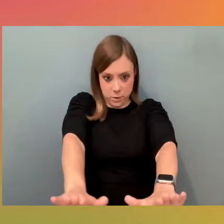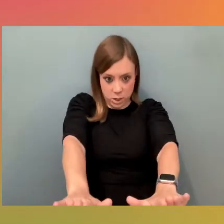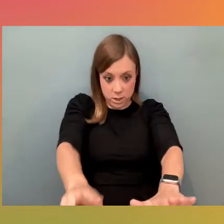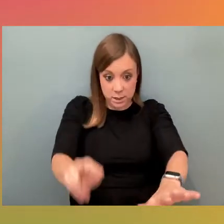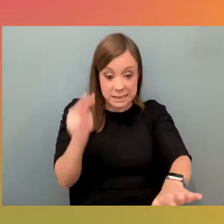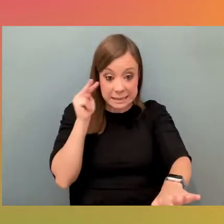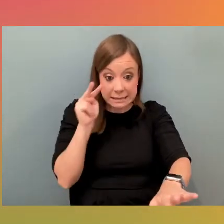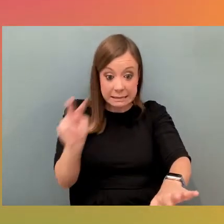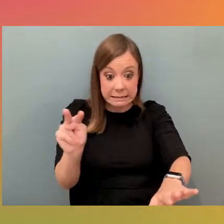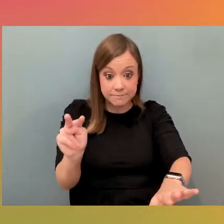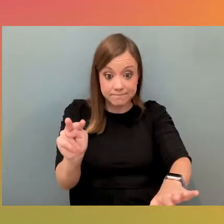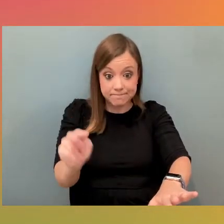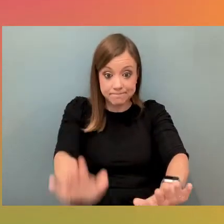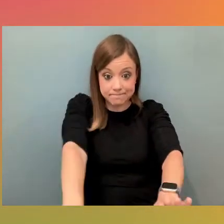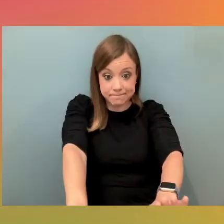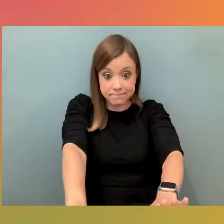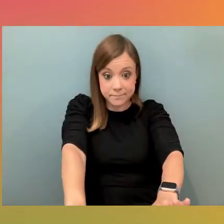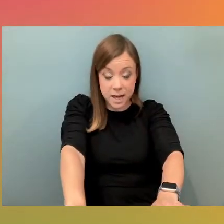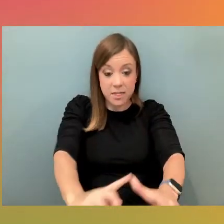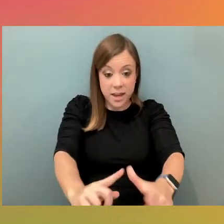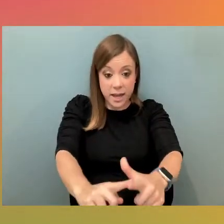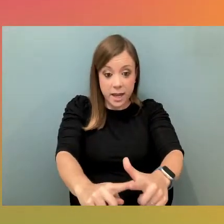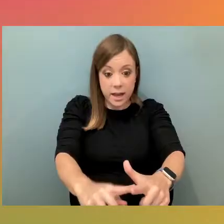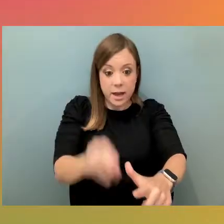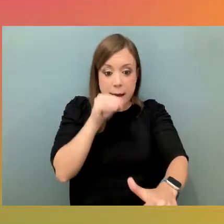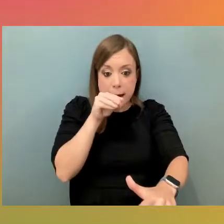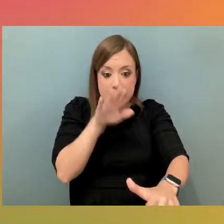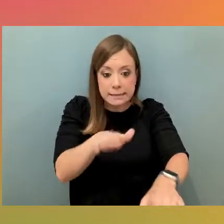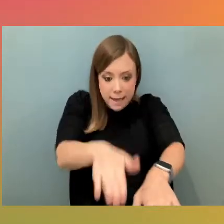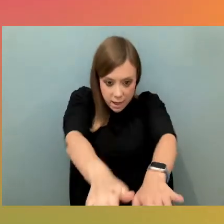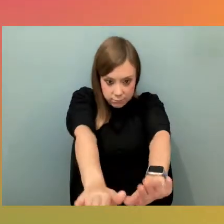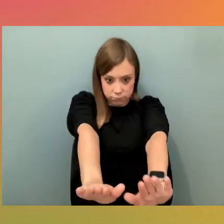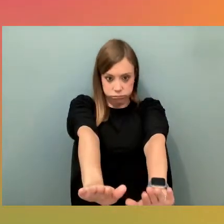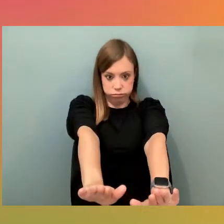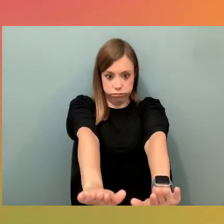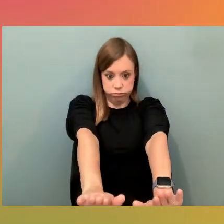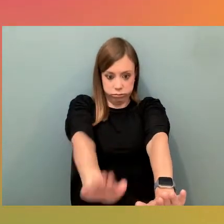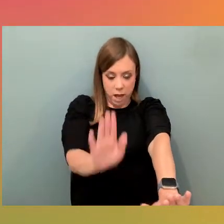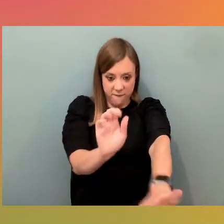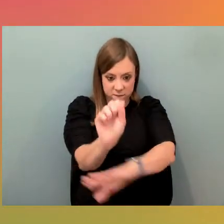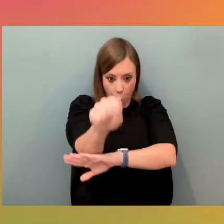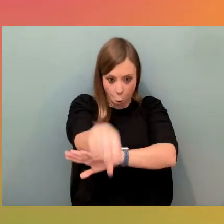DO THAT AGAIN.